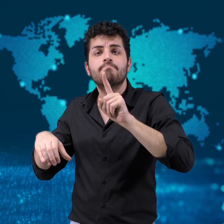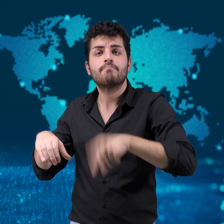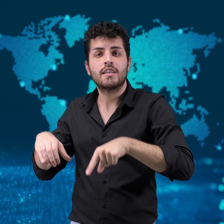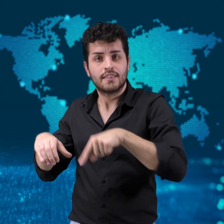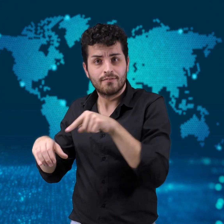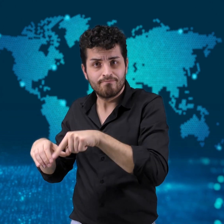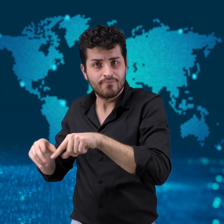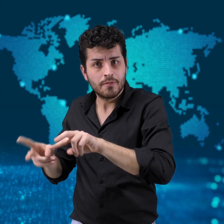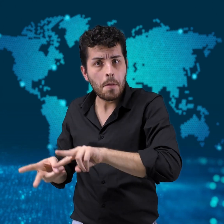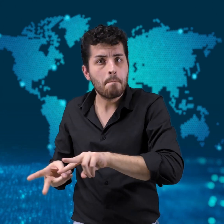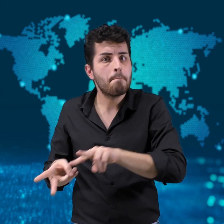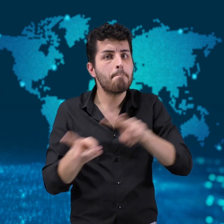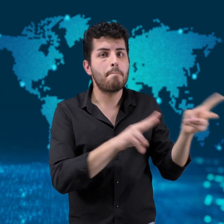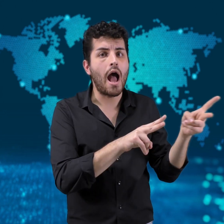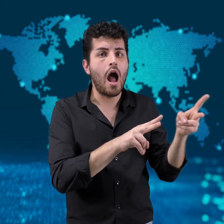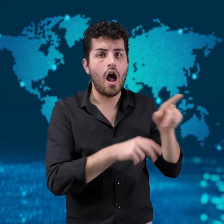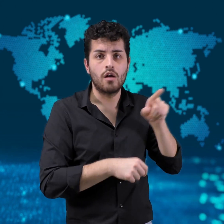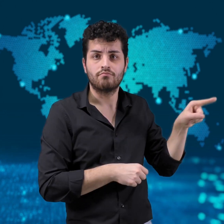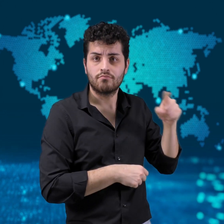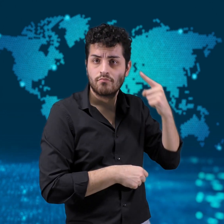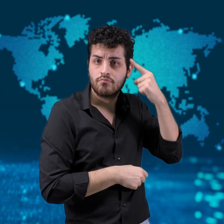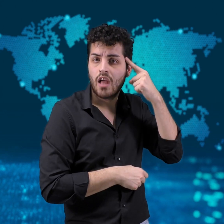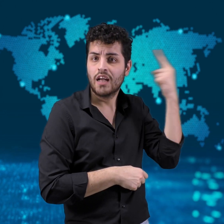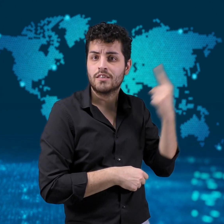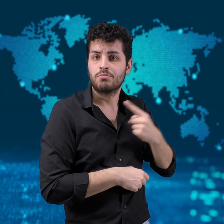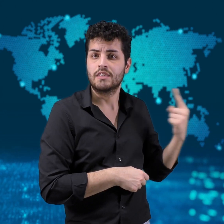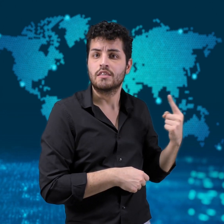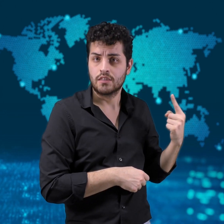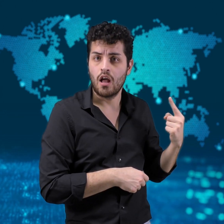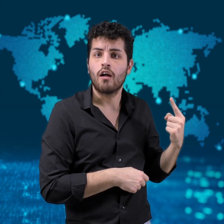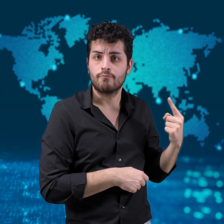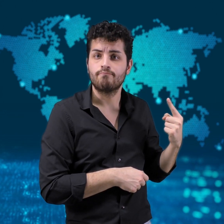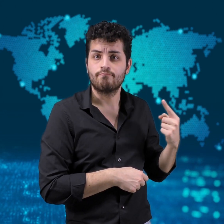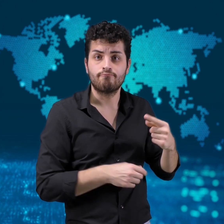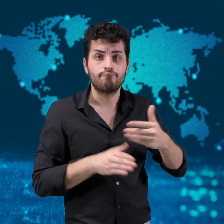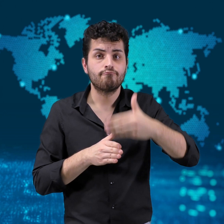This includes Nagorno-Karabakh,